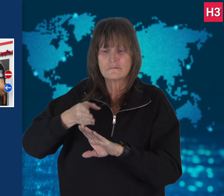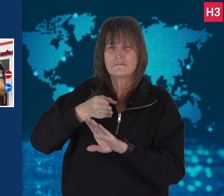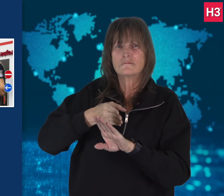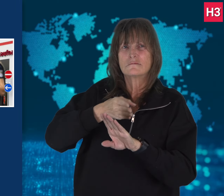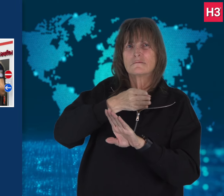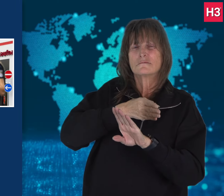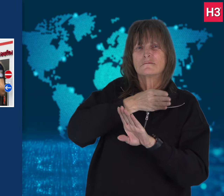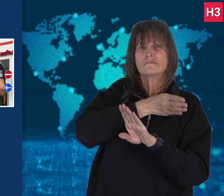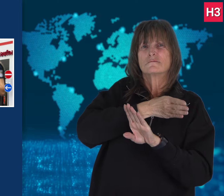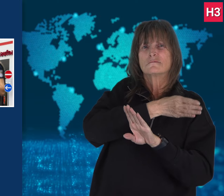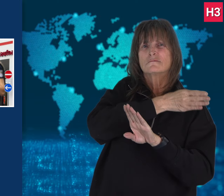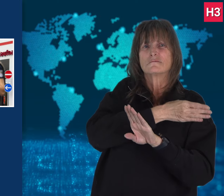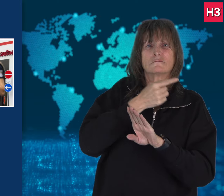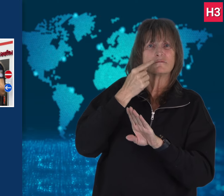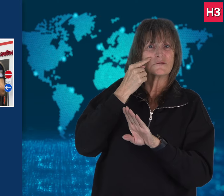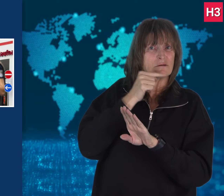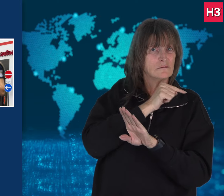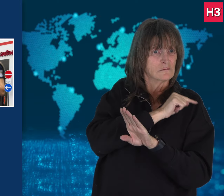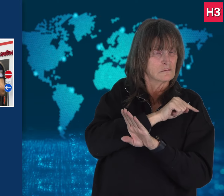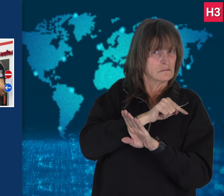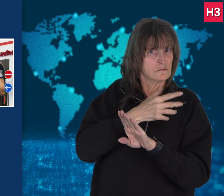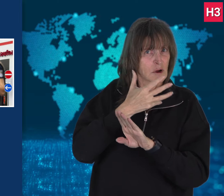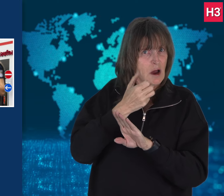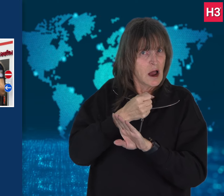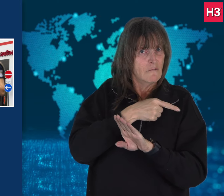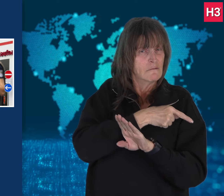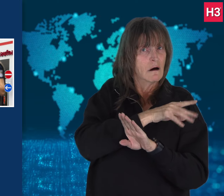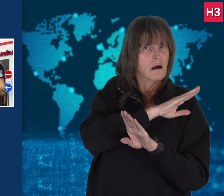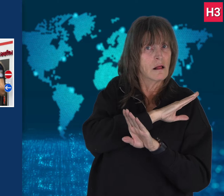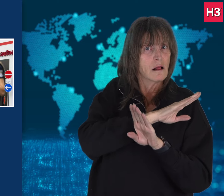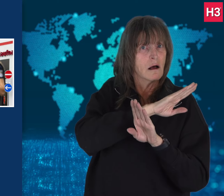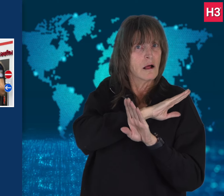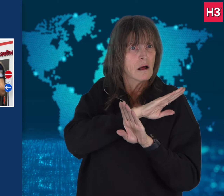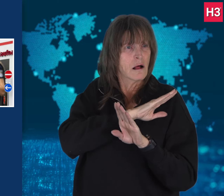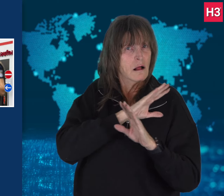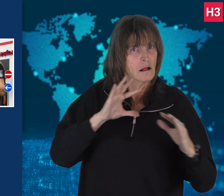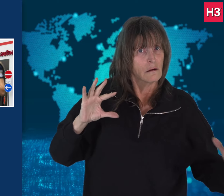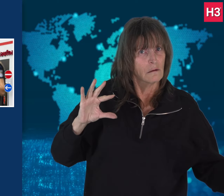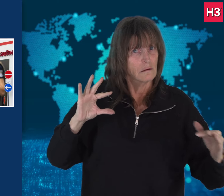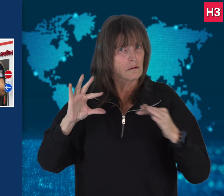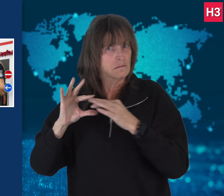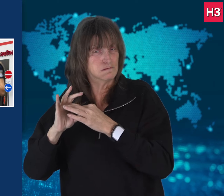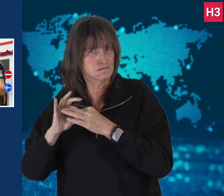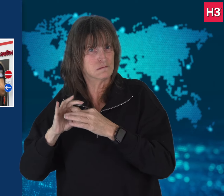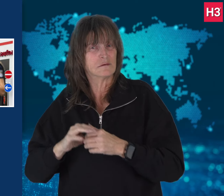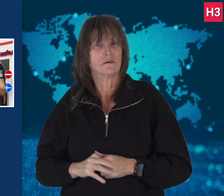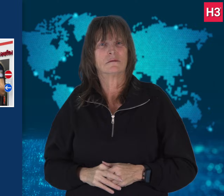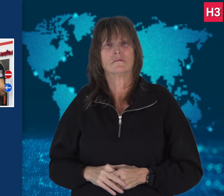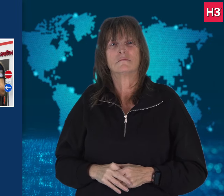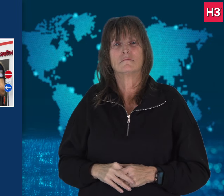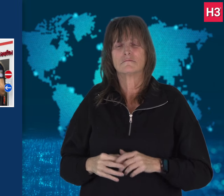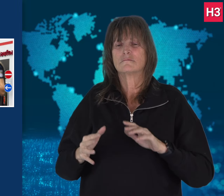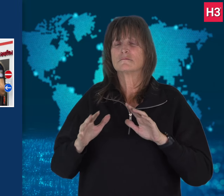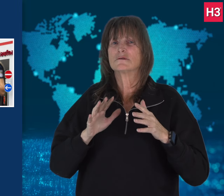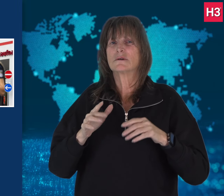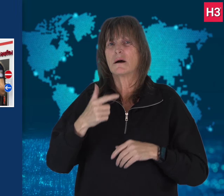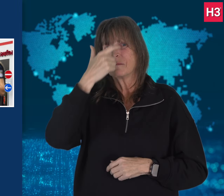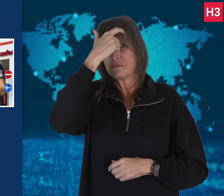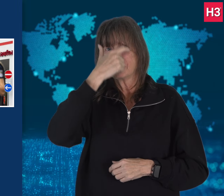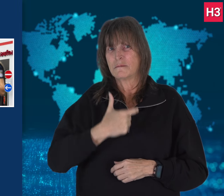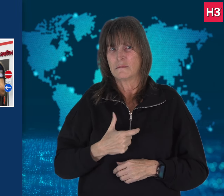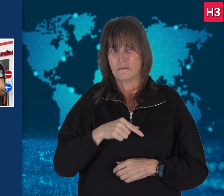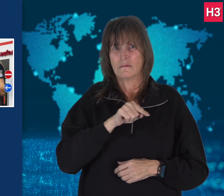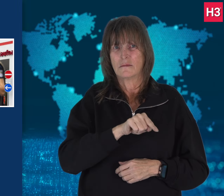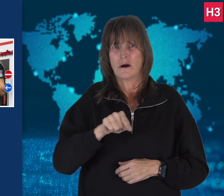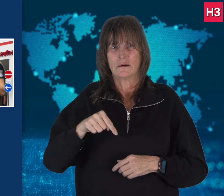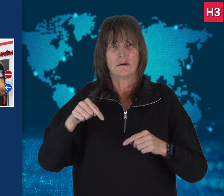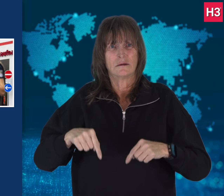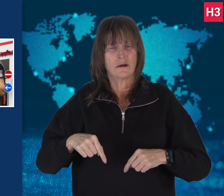are linked to him. Some bodies are being exhumed so investigators